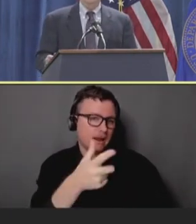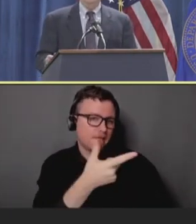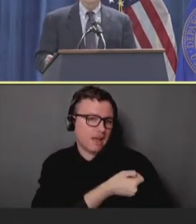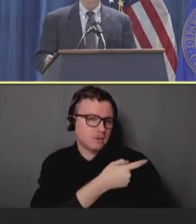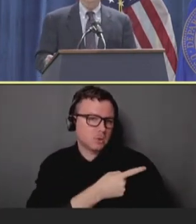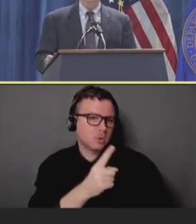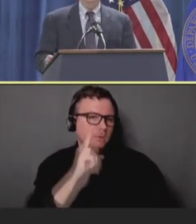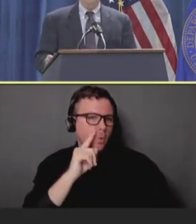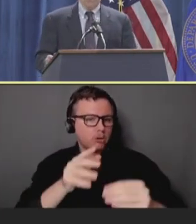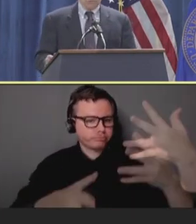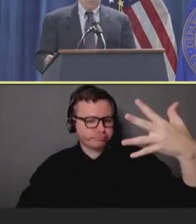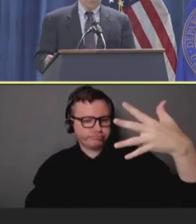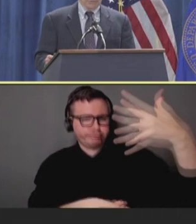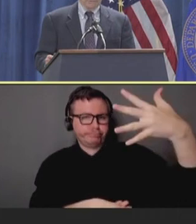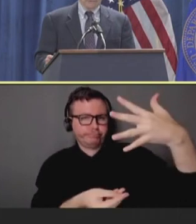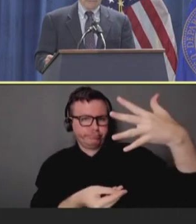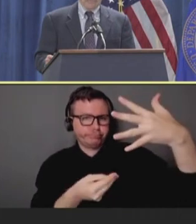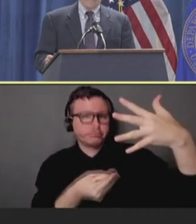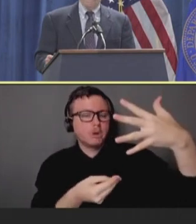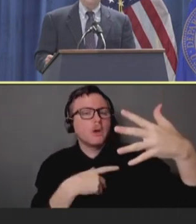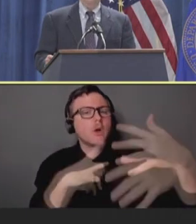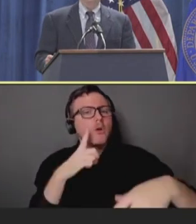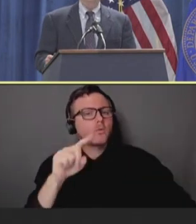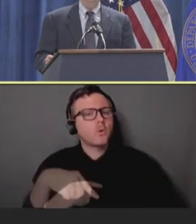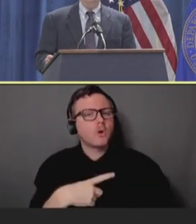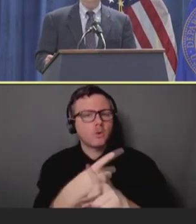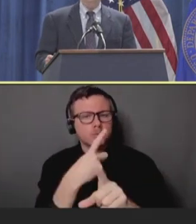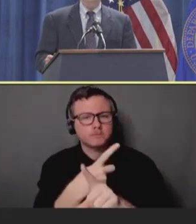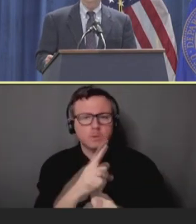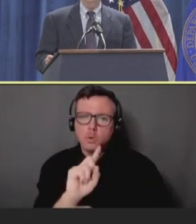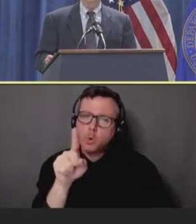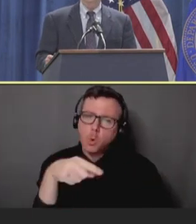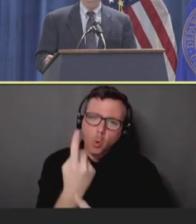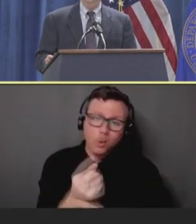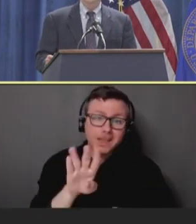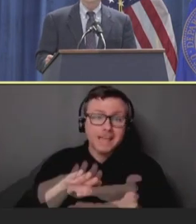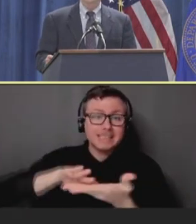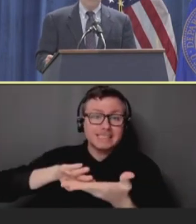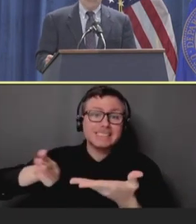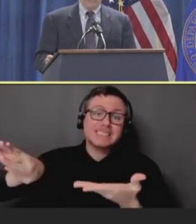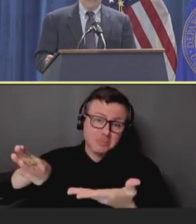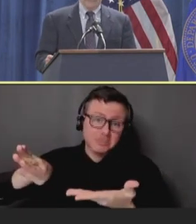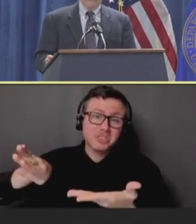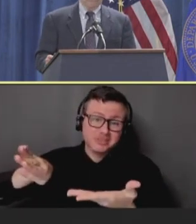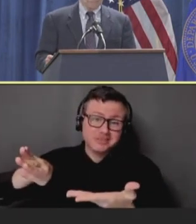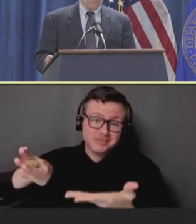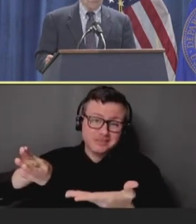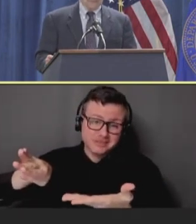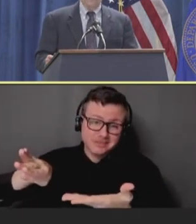Vaccines for Children, and only medical exemptions would be given.